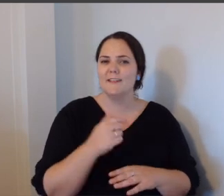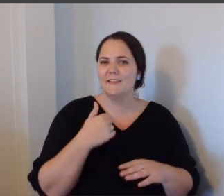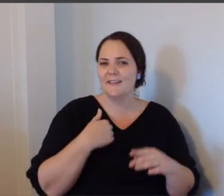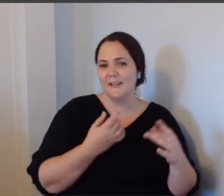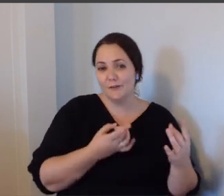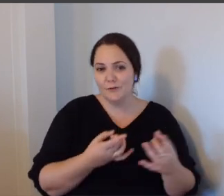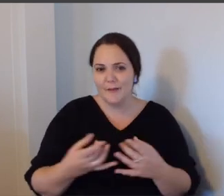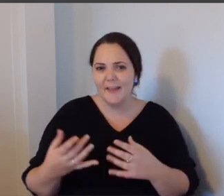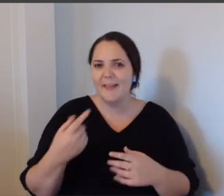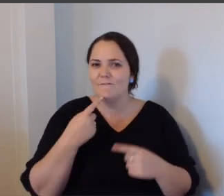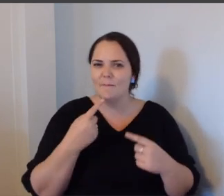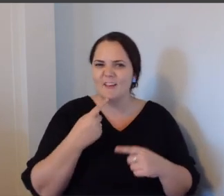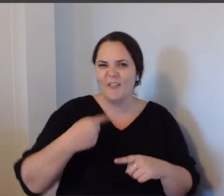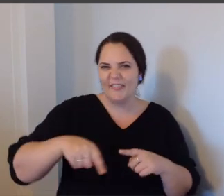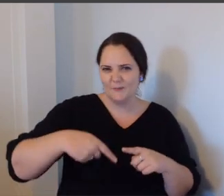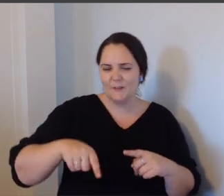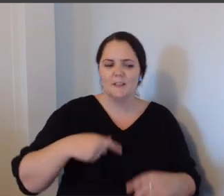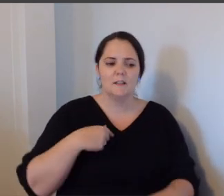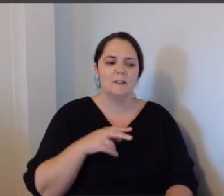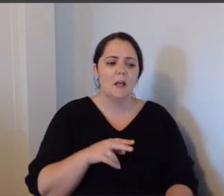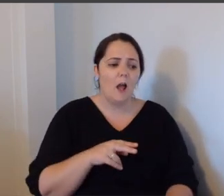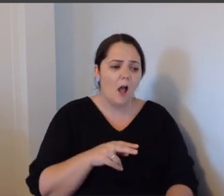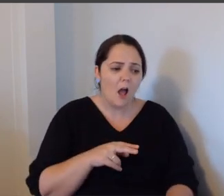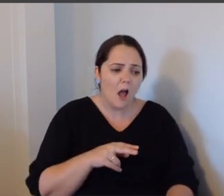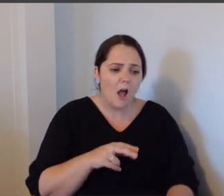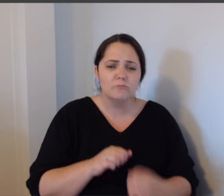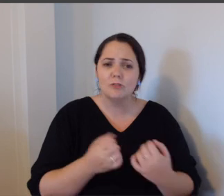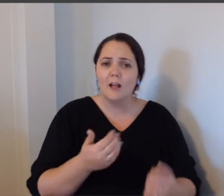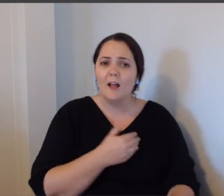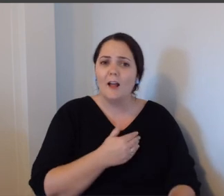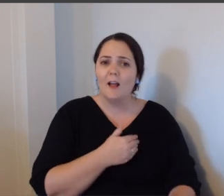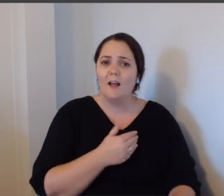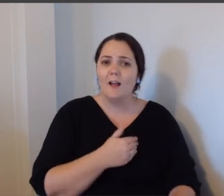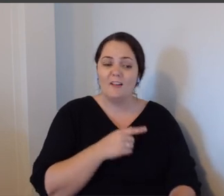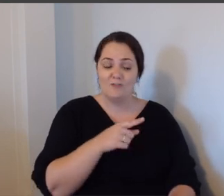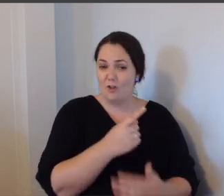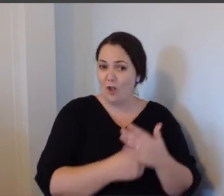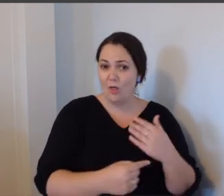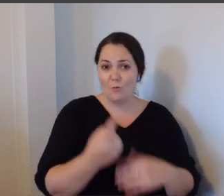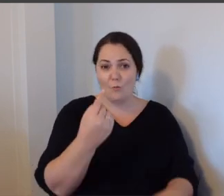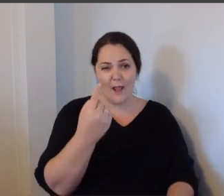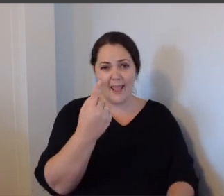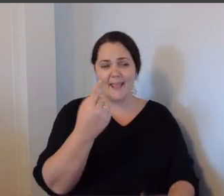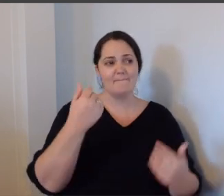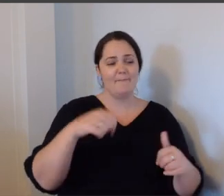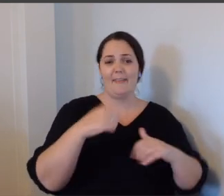heartbreaking to realize that Kahlo only had one solo exhibition in her lifetime, in 1953. So like